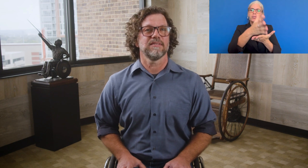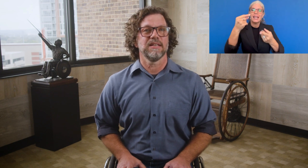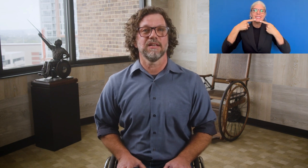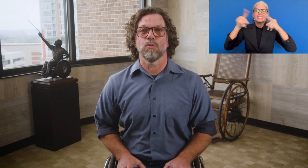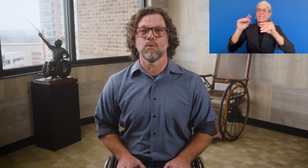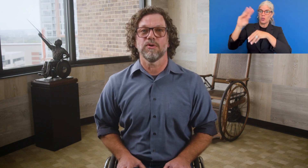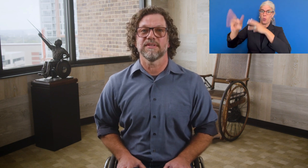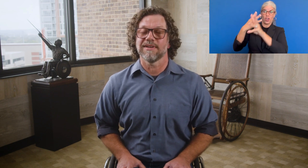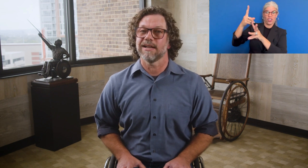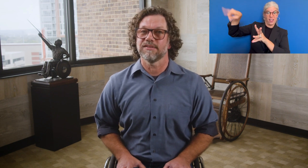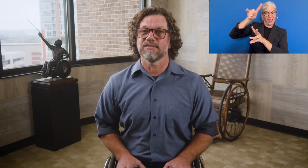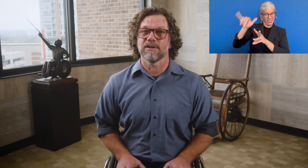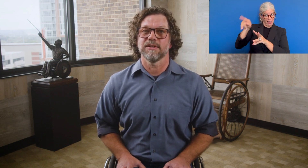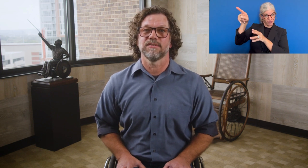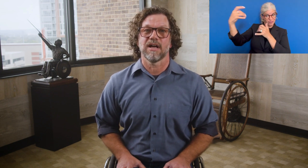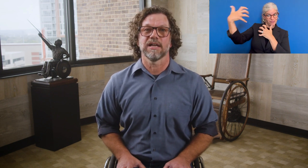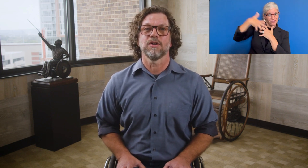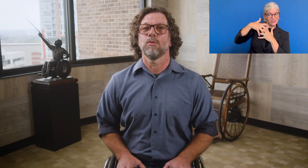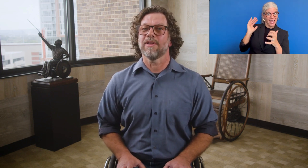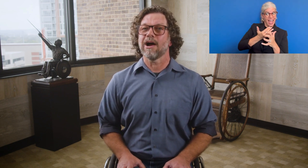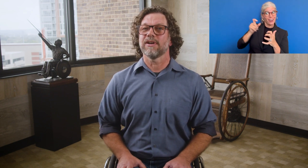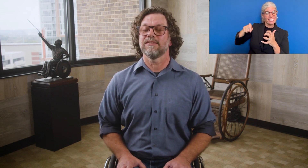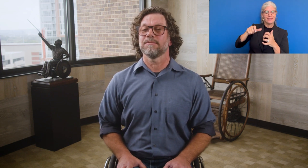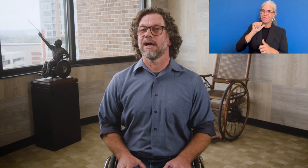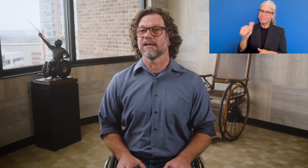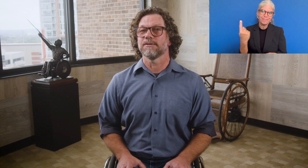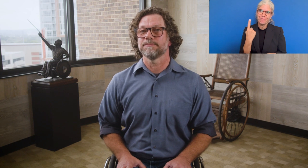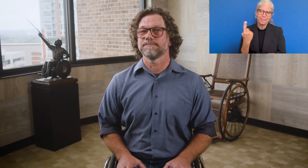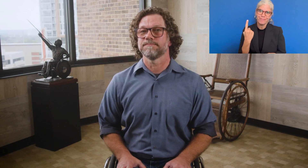in a world that's not necessarily designed with our needs in mind.